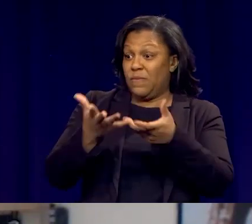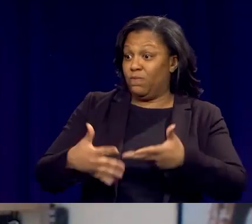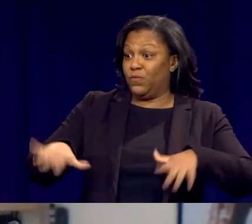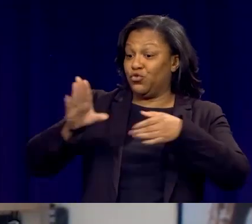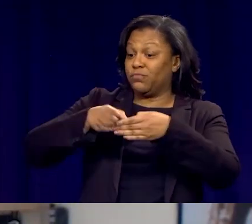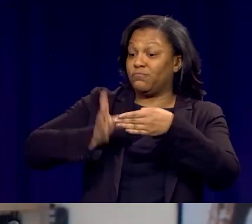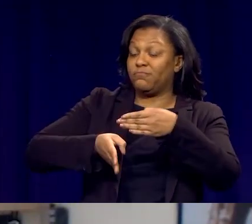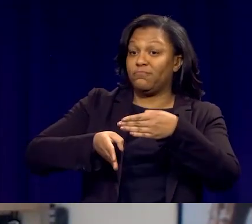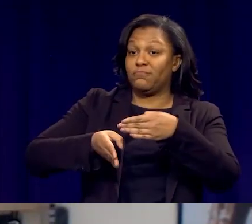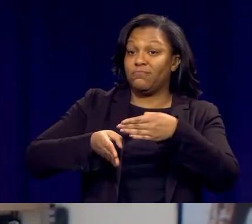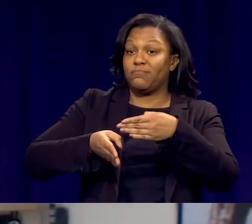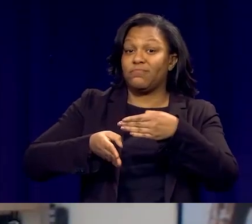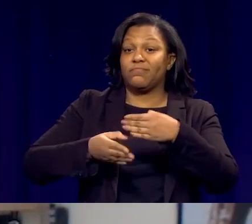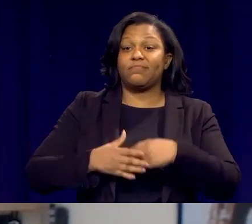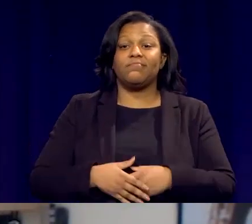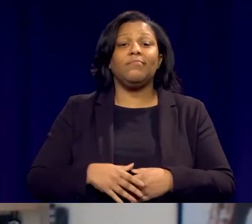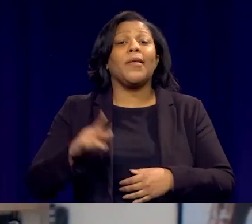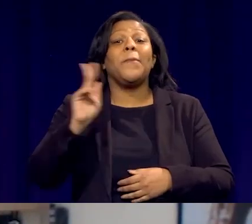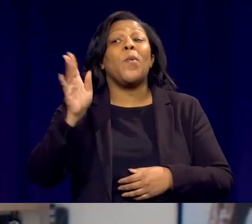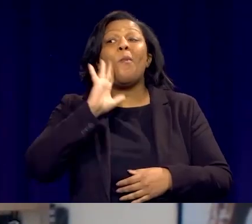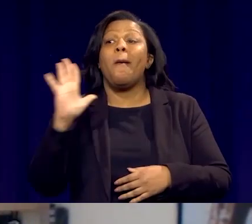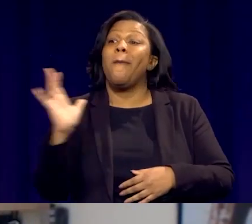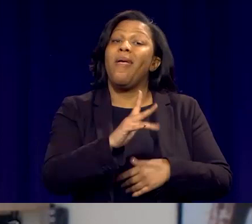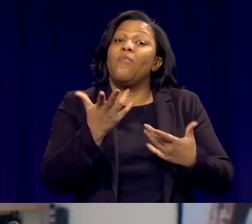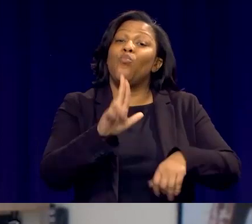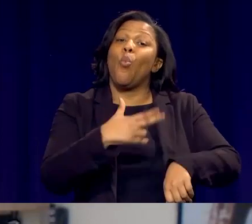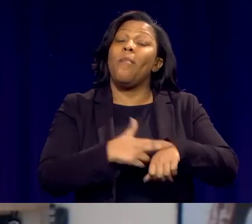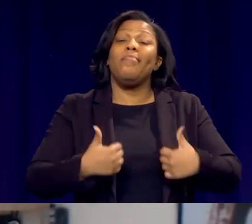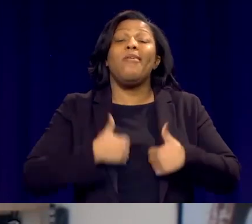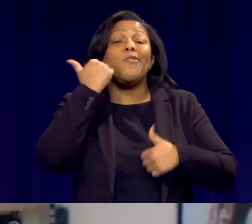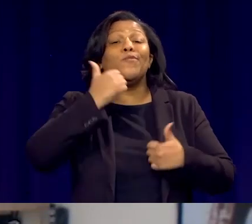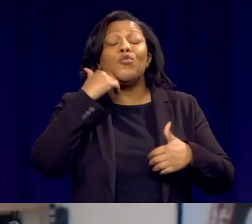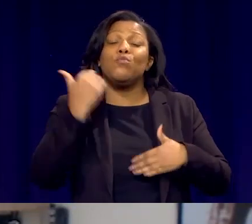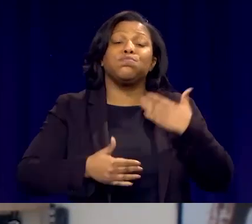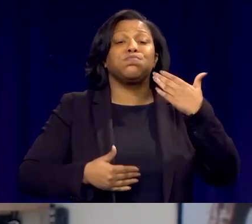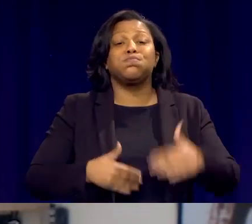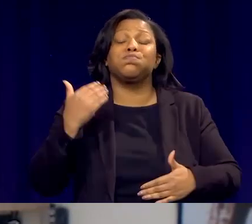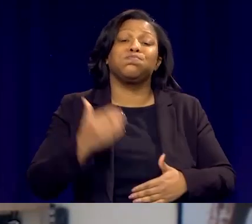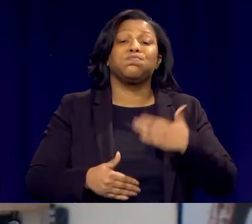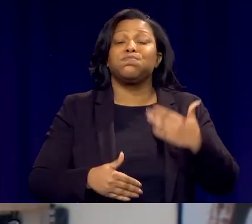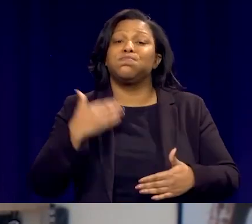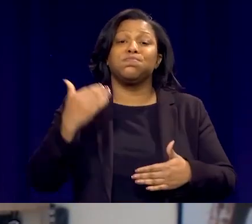is that people will simply go back to living their lives like they did before COVID.